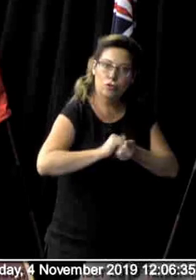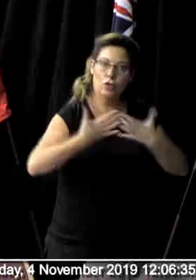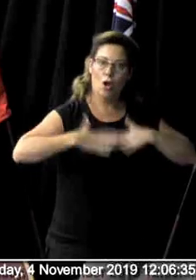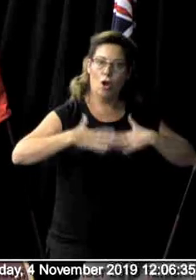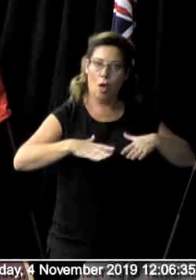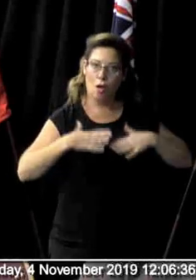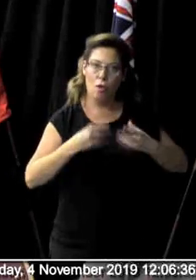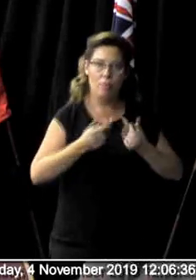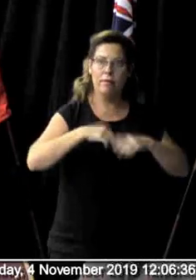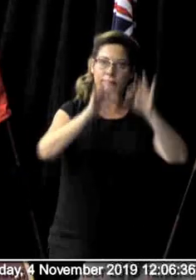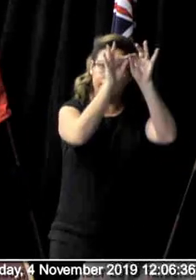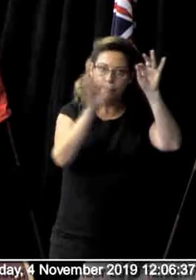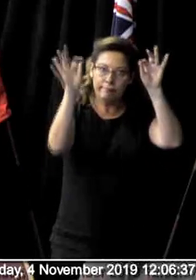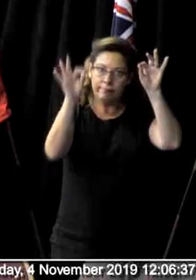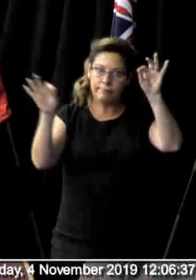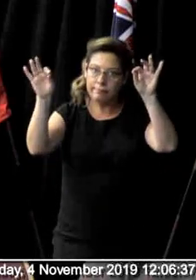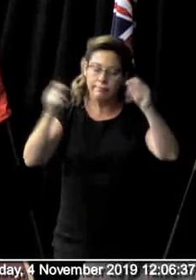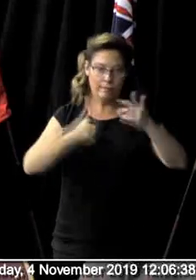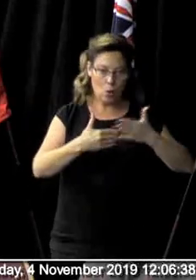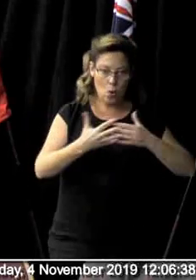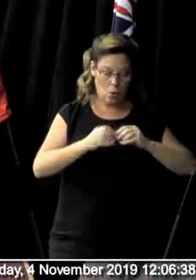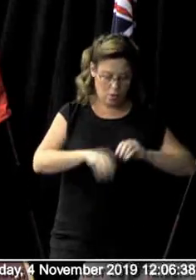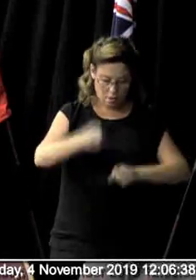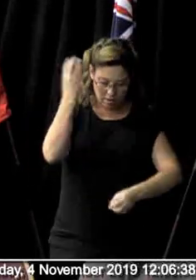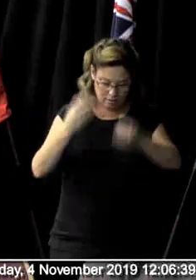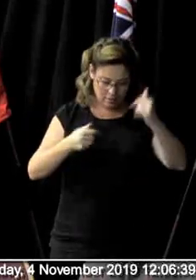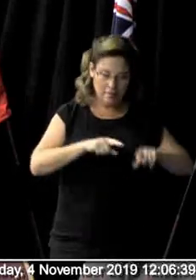putting washing in the laundry basket, which a lot of kids don’t do, but she’s